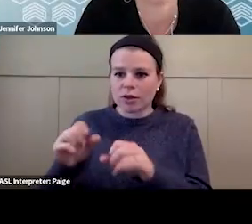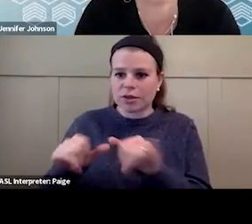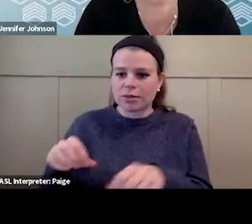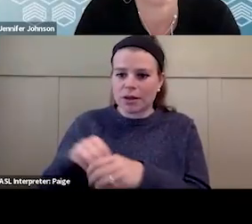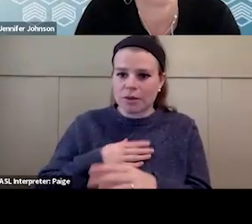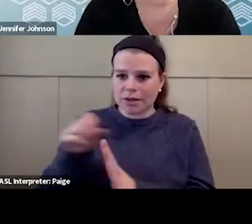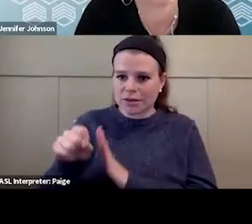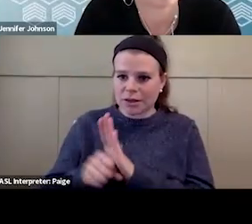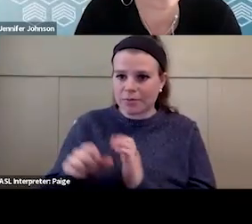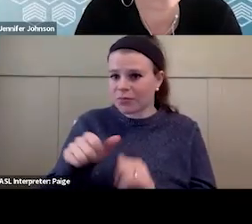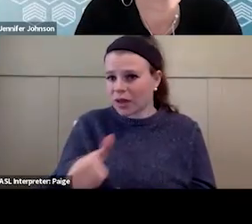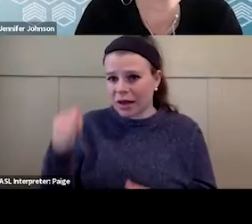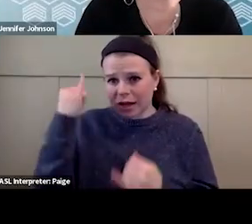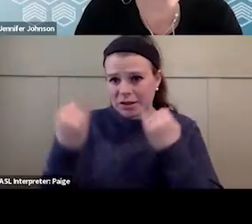Would you have any ideas or suggestions?